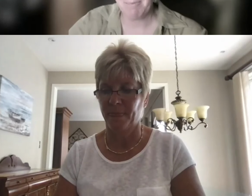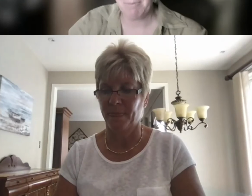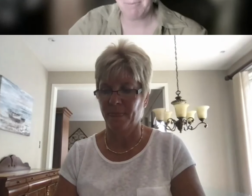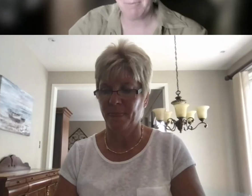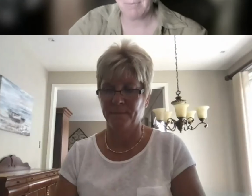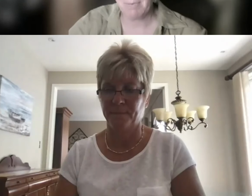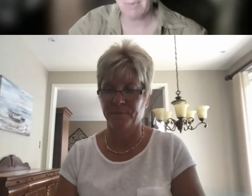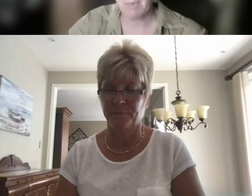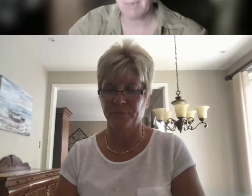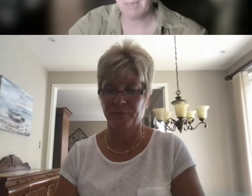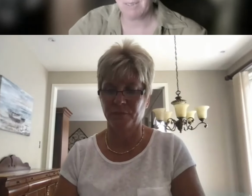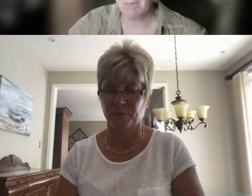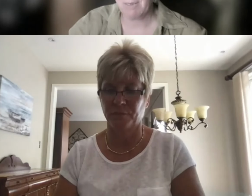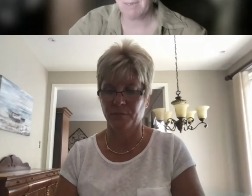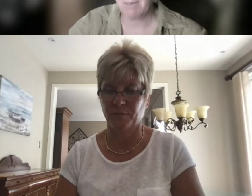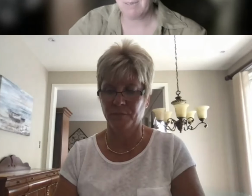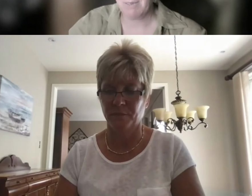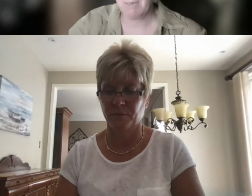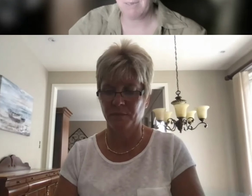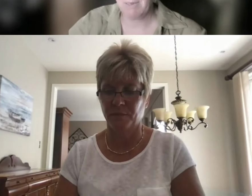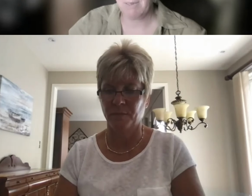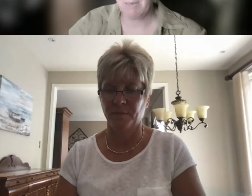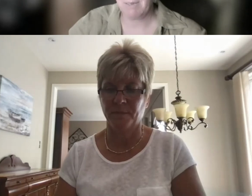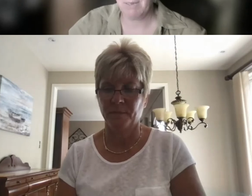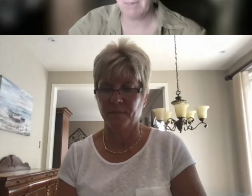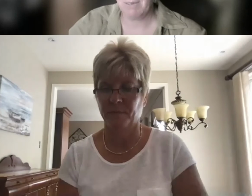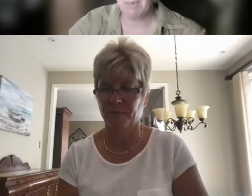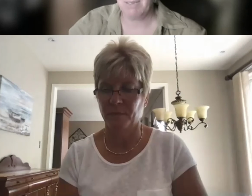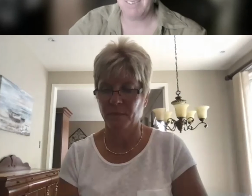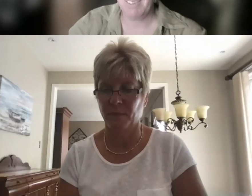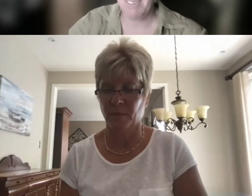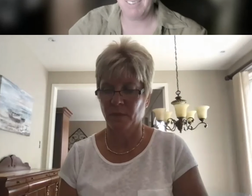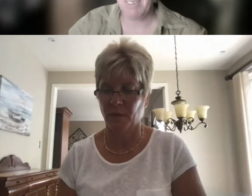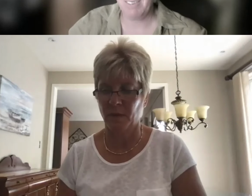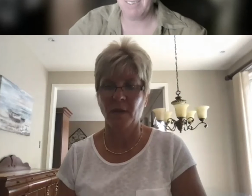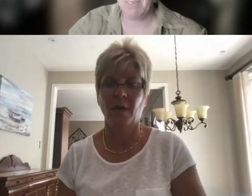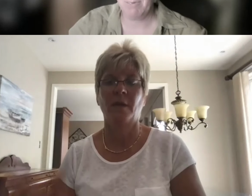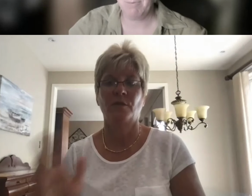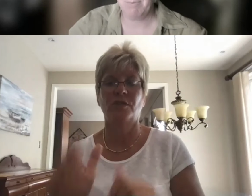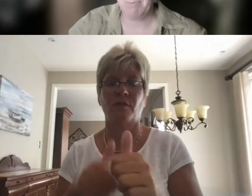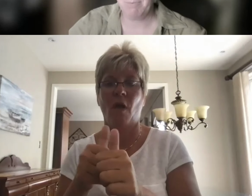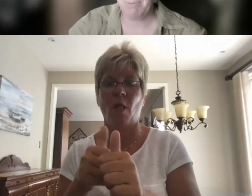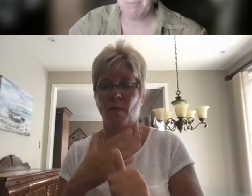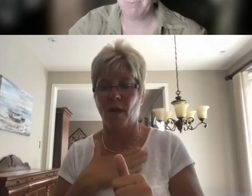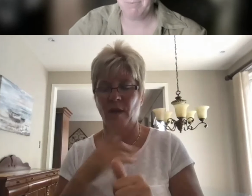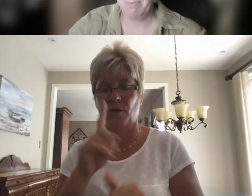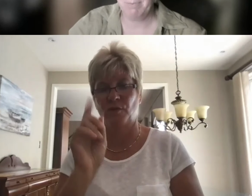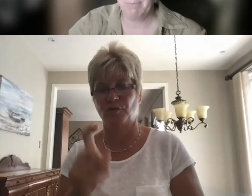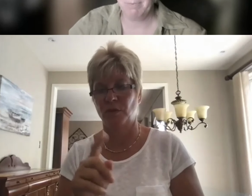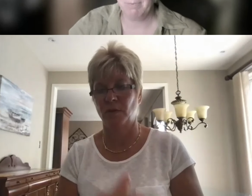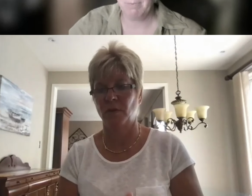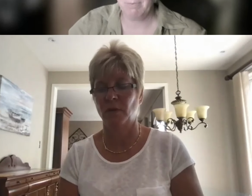Margo: Yeah. I guess if I'm allowed just to quick follow-up. I guess it puts a lot of onus